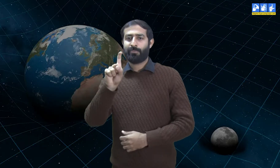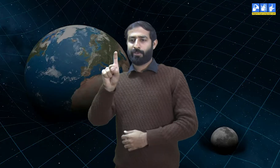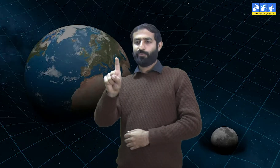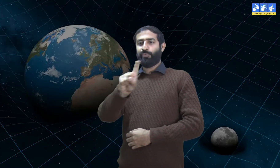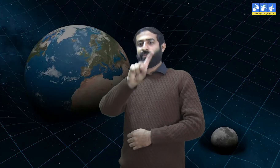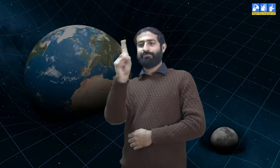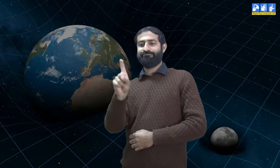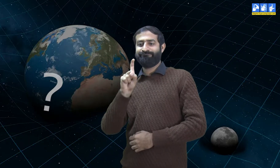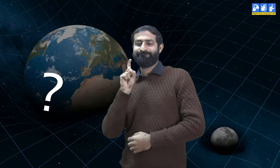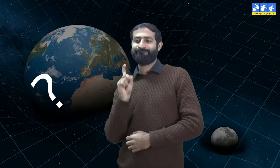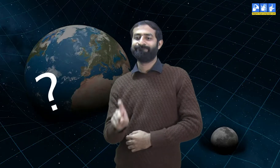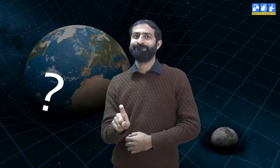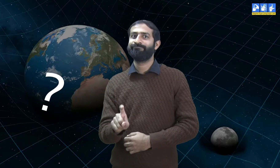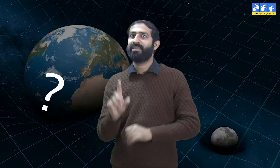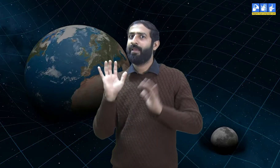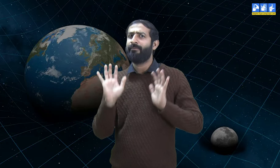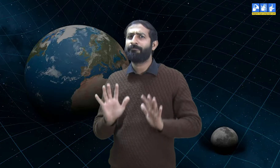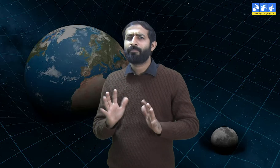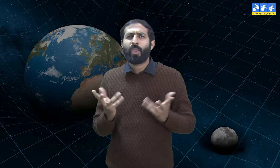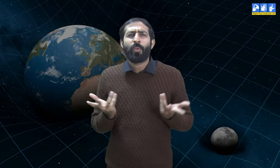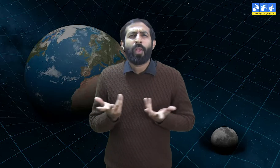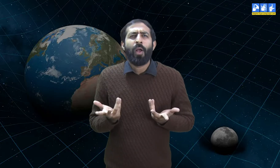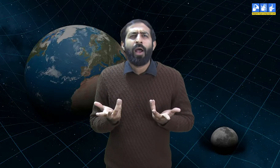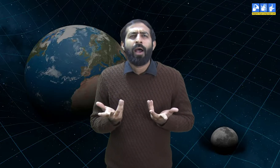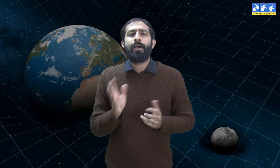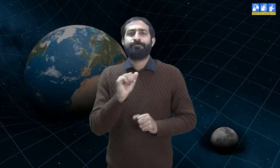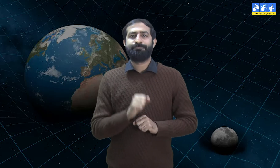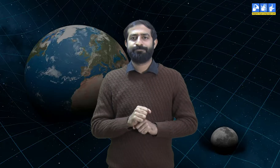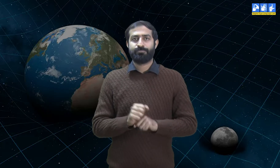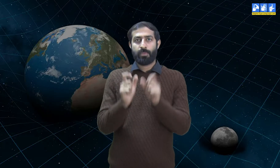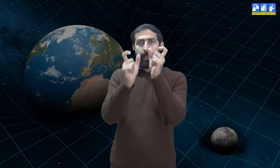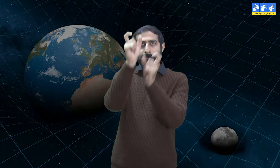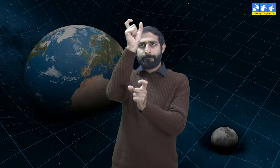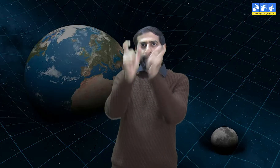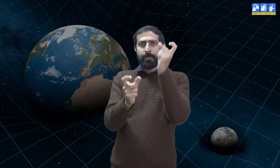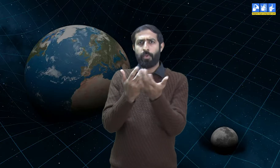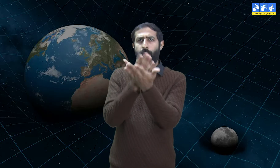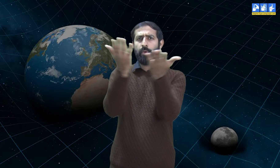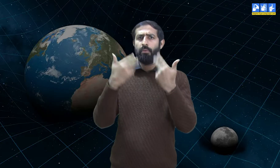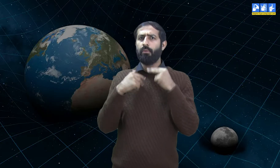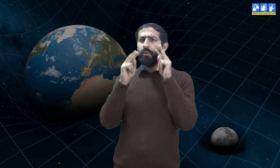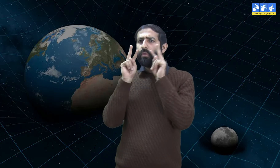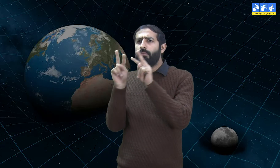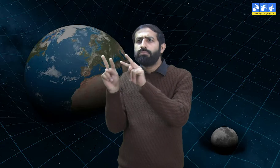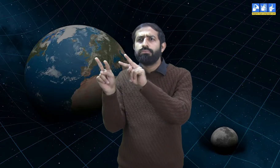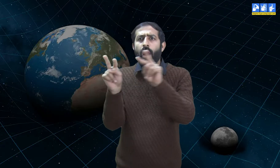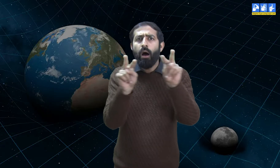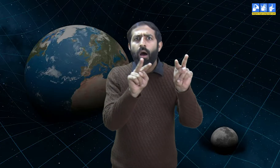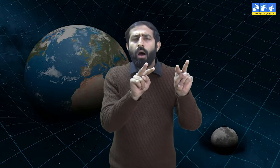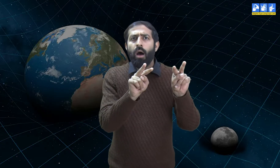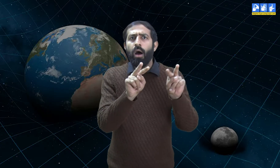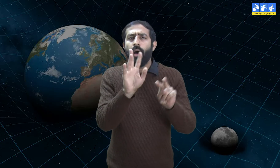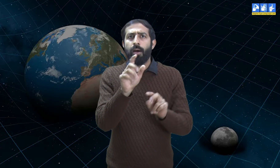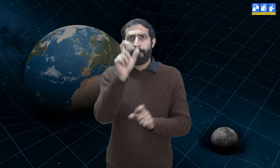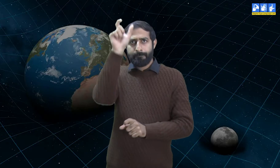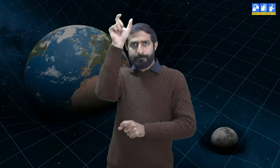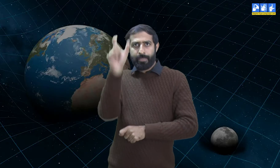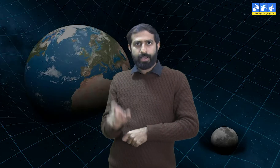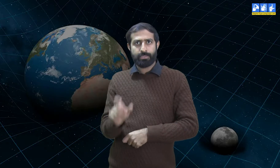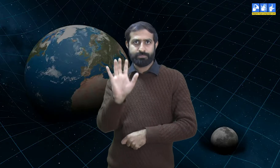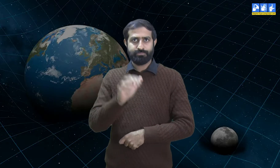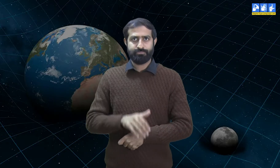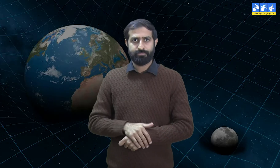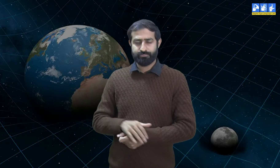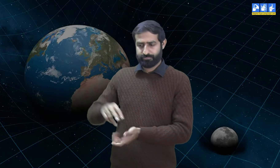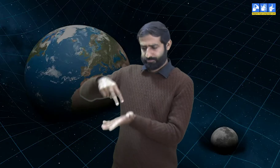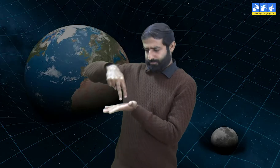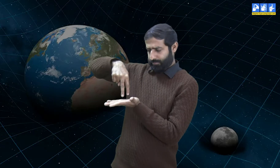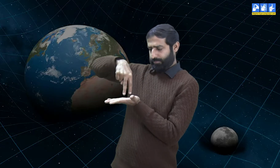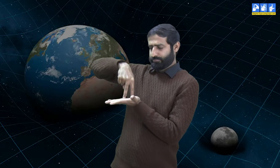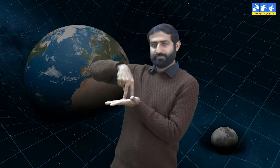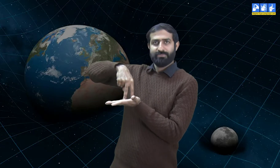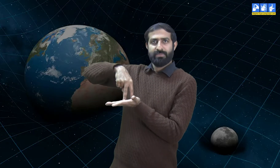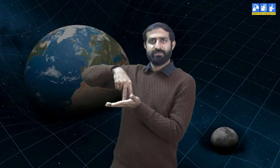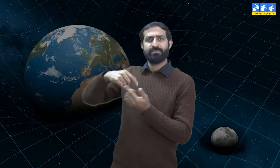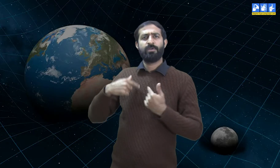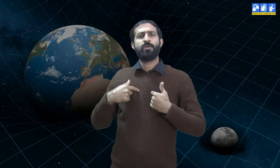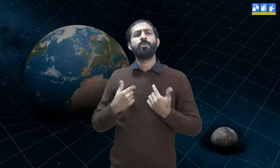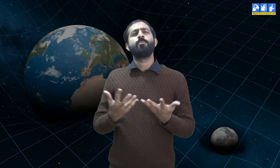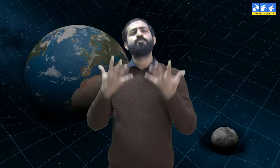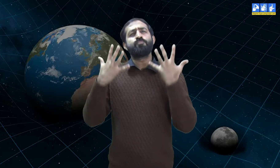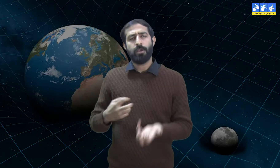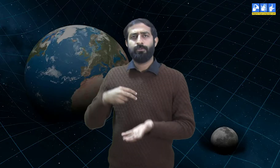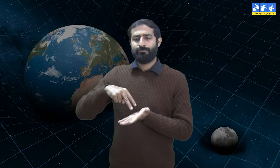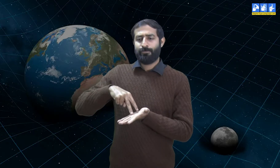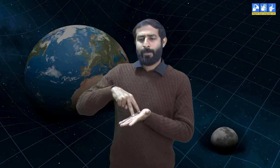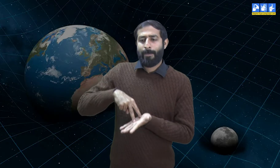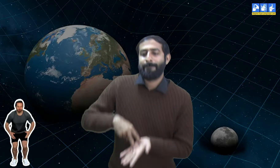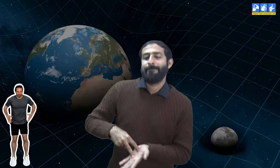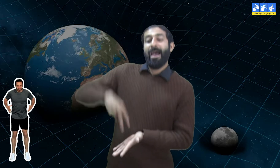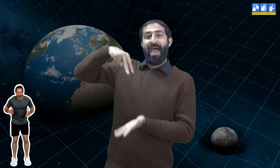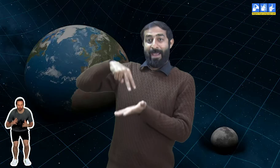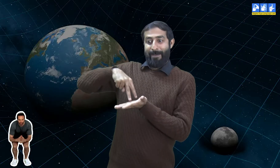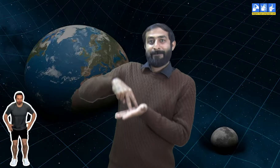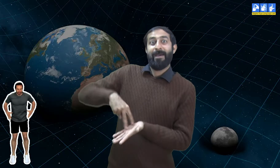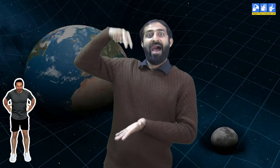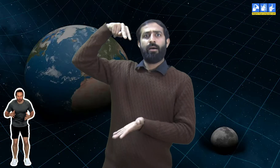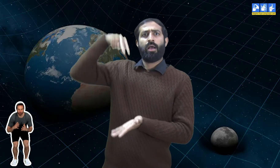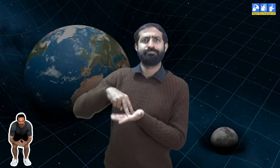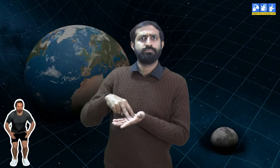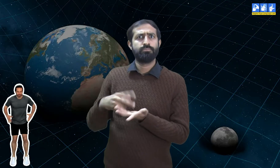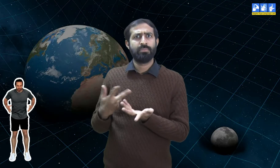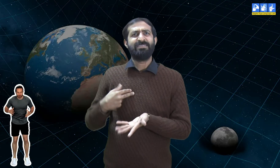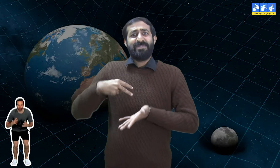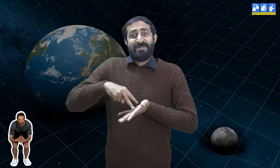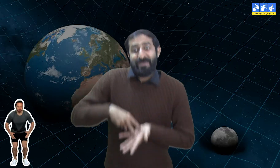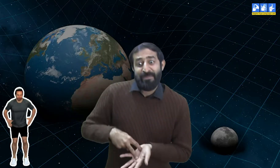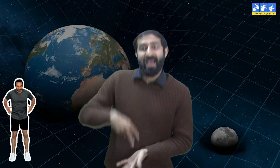The question is as you have also seen that if a person tries to fly in the sky.